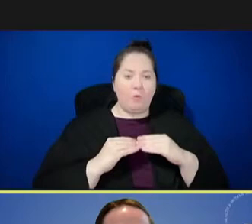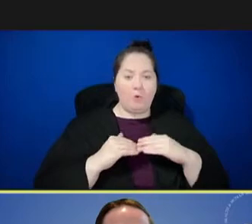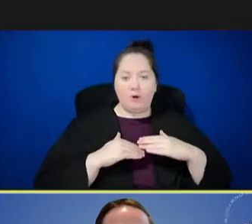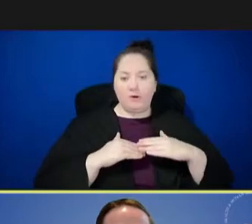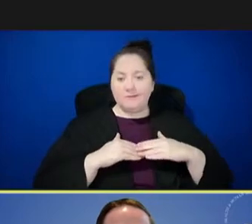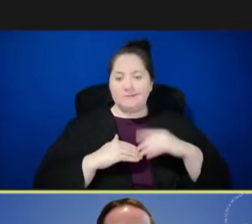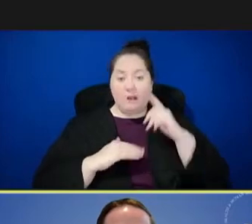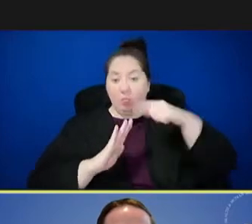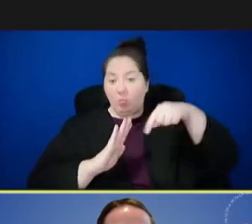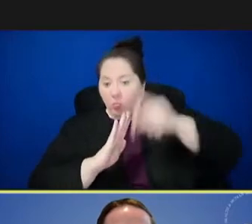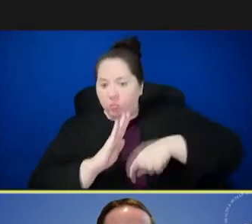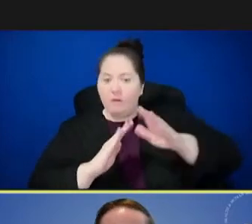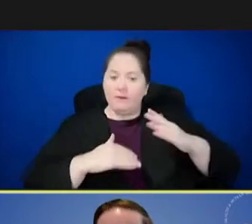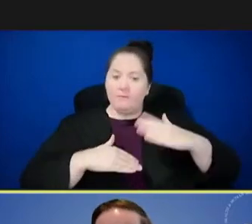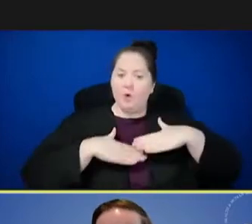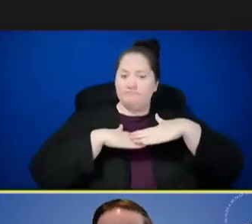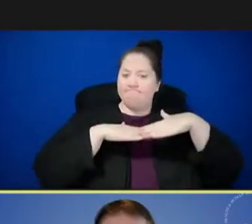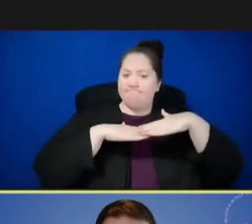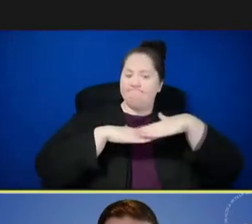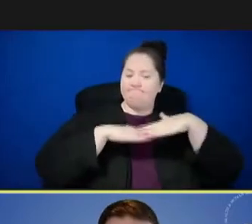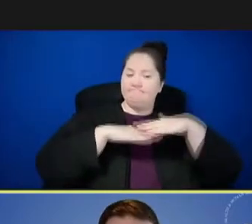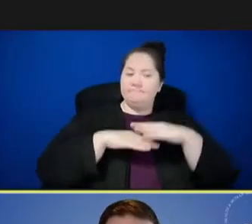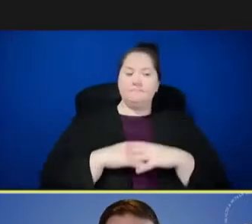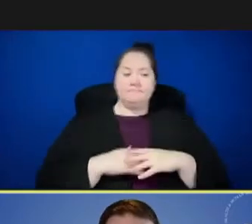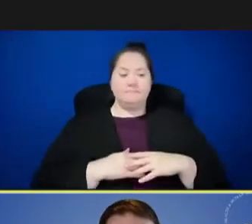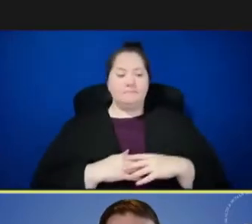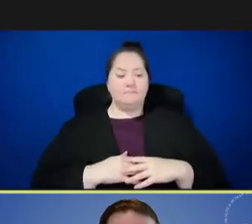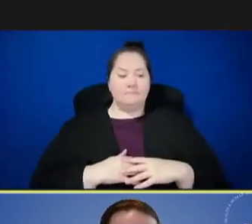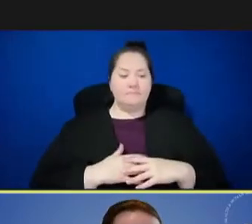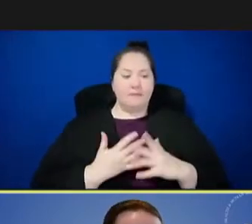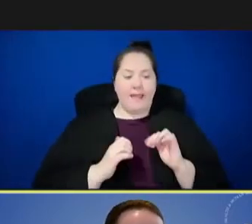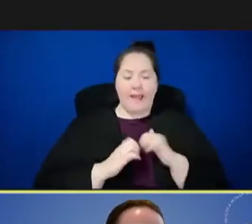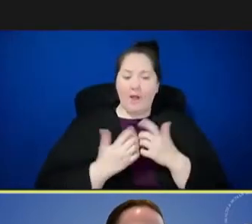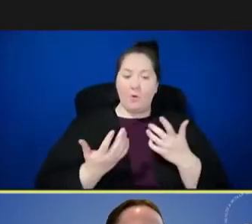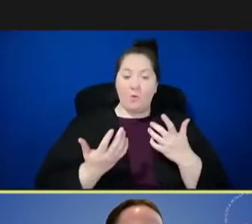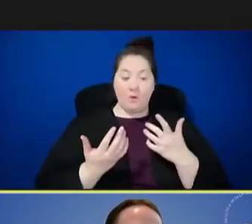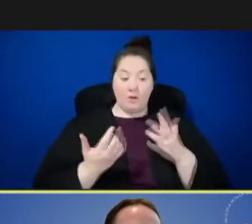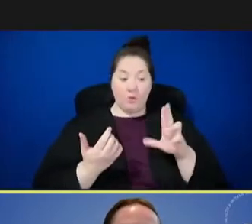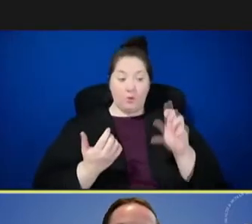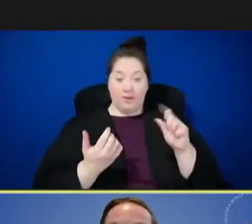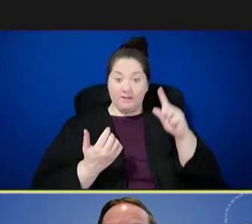I want to talk about how we are approaching AI as a US government, talk about some principles